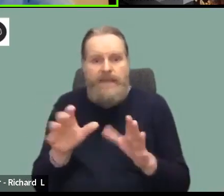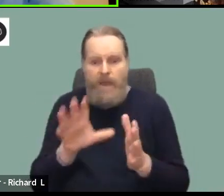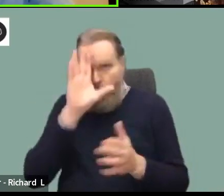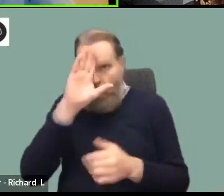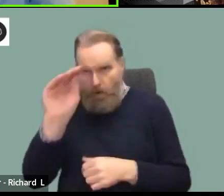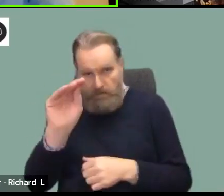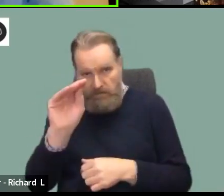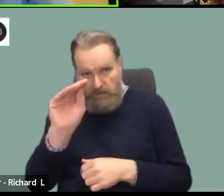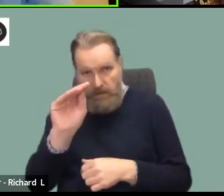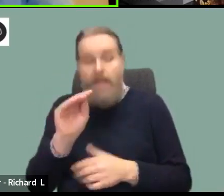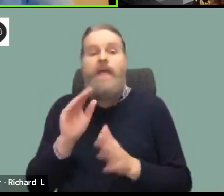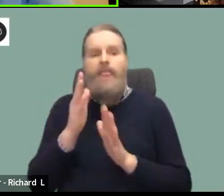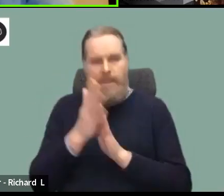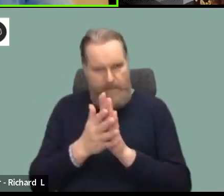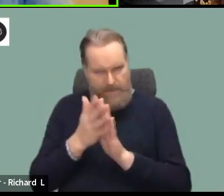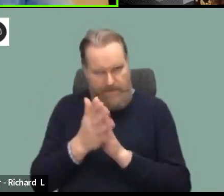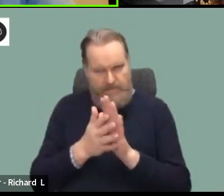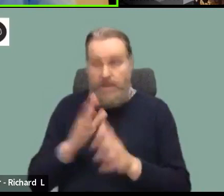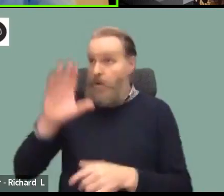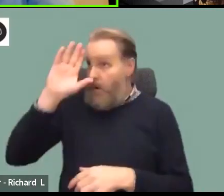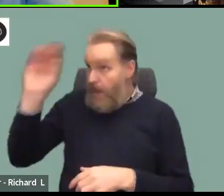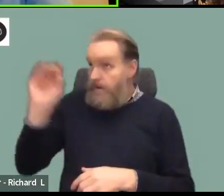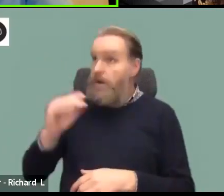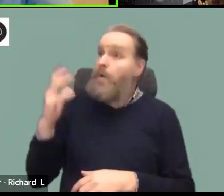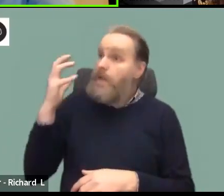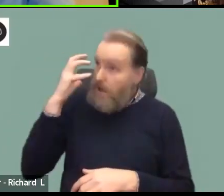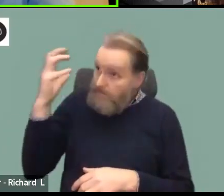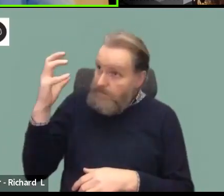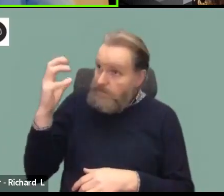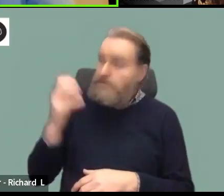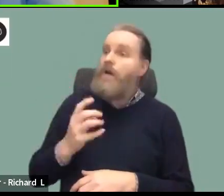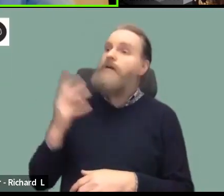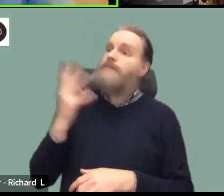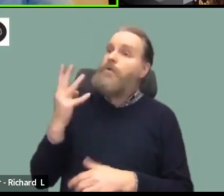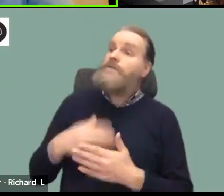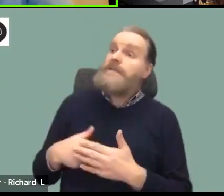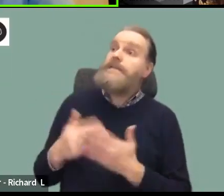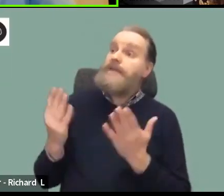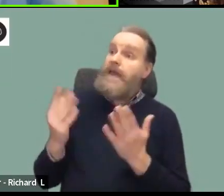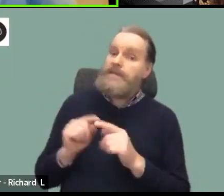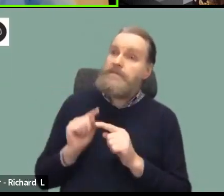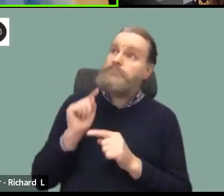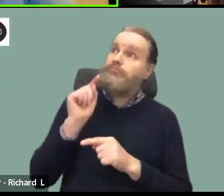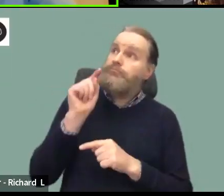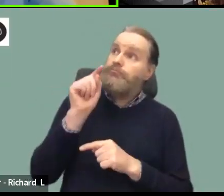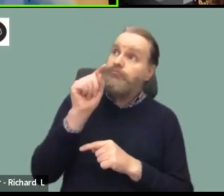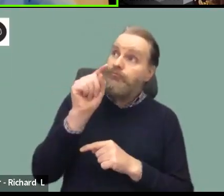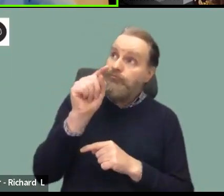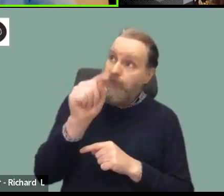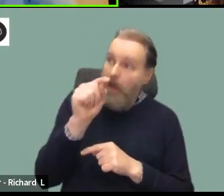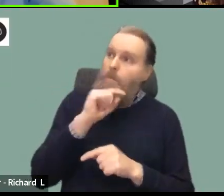tomorrow, and on Monday. 14 days no so 14 days notice of strike action which is our legal requirement. And it